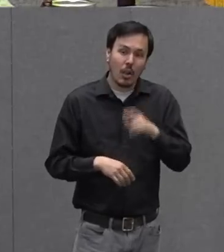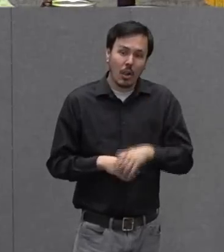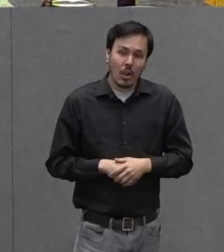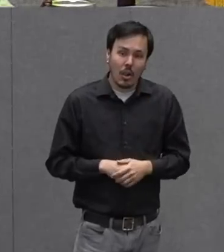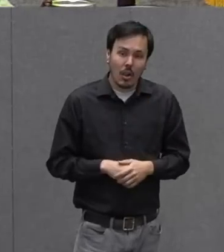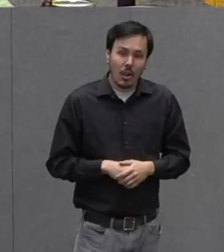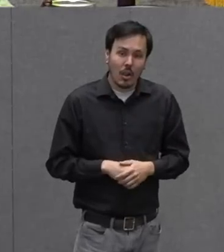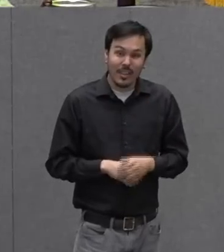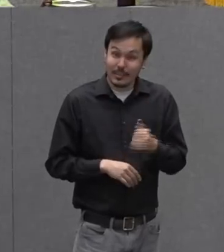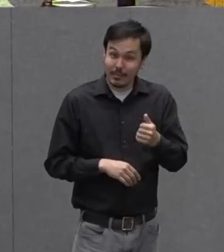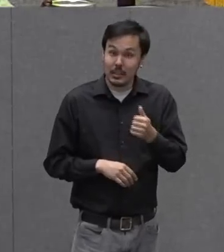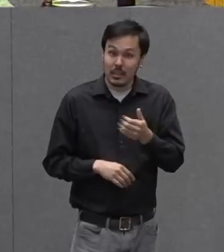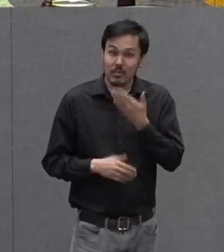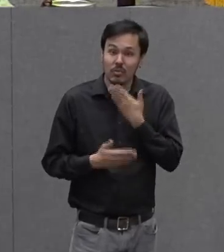It's good to cook with in the oven.